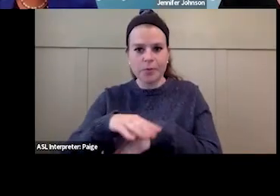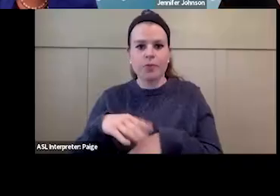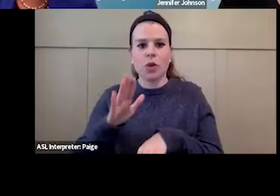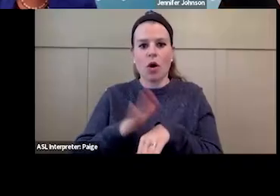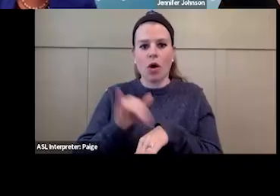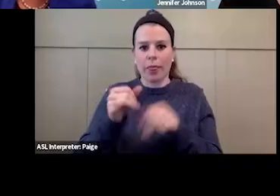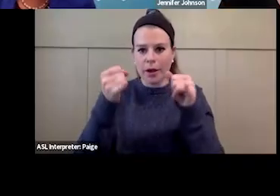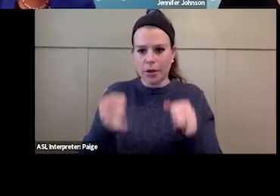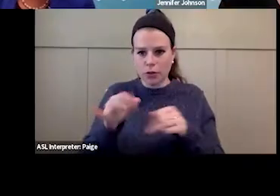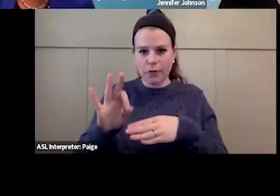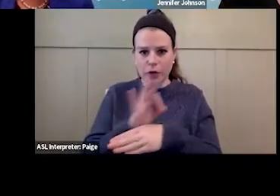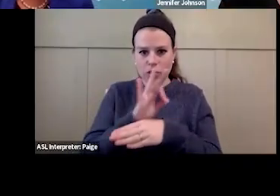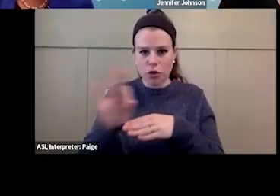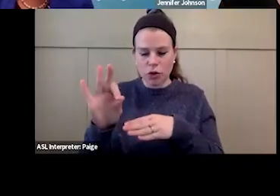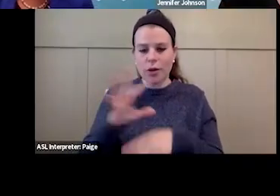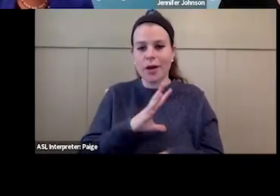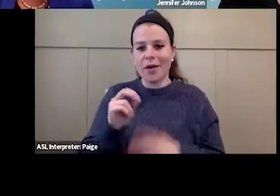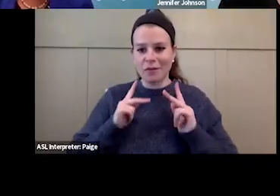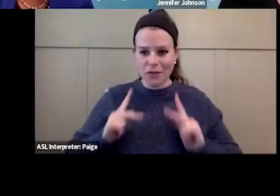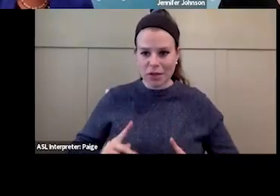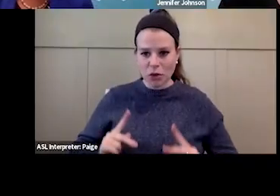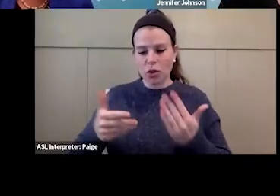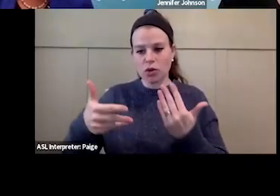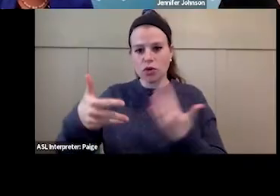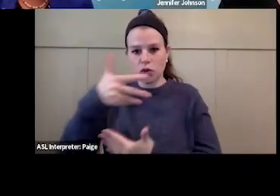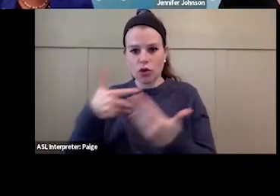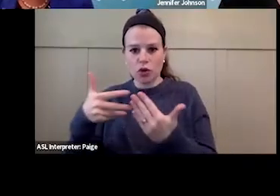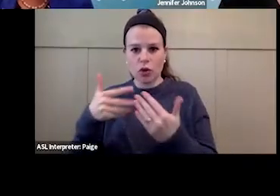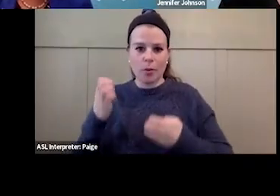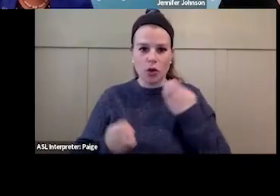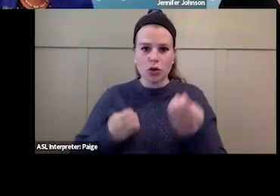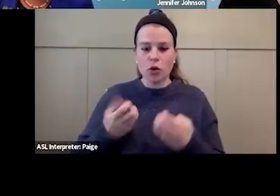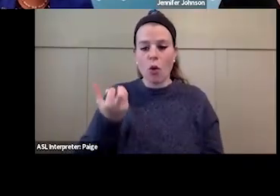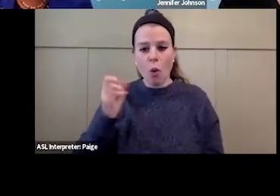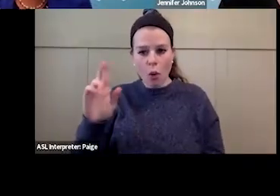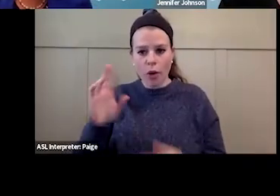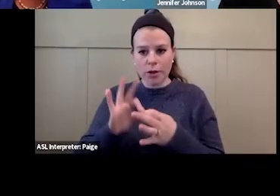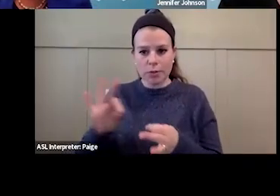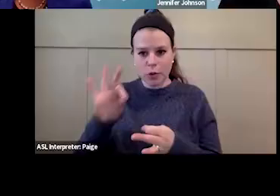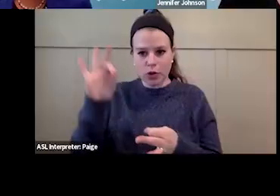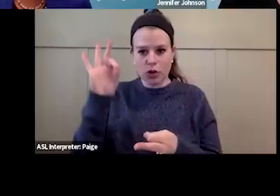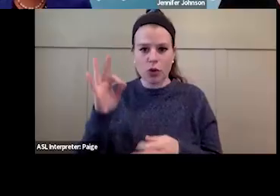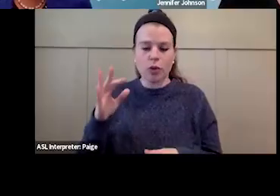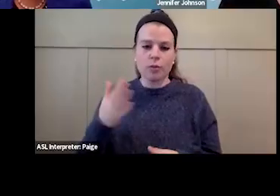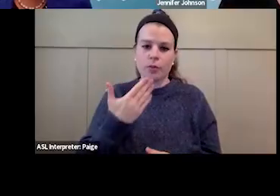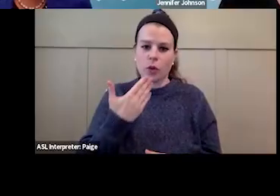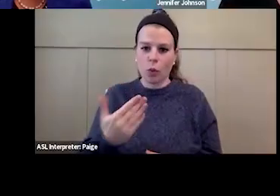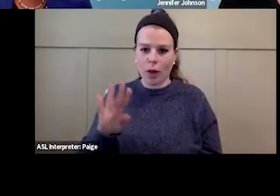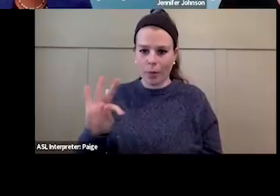individual's functioning and physical, social, emotional, or spiritual wellbeing.